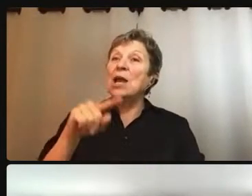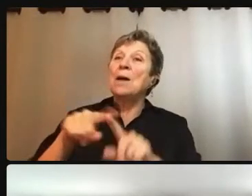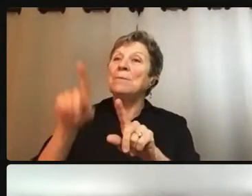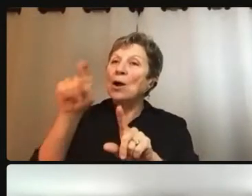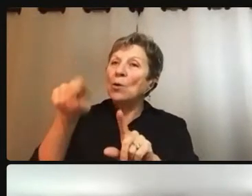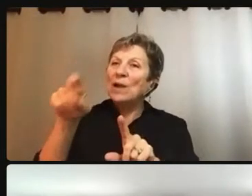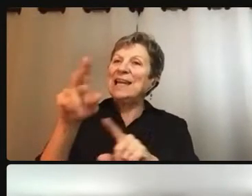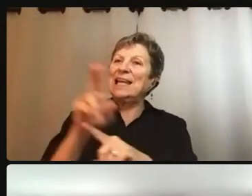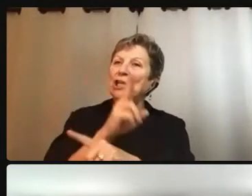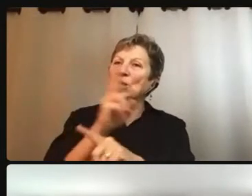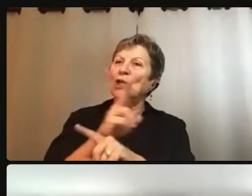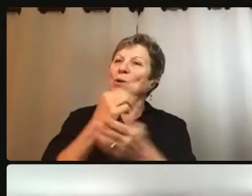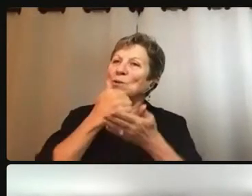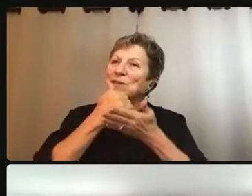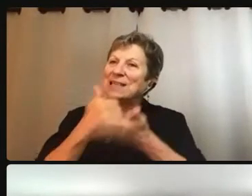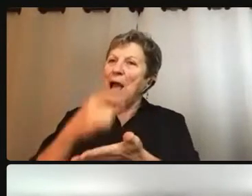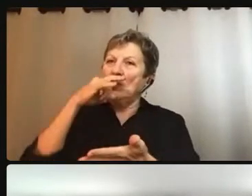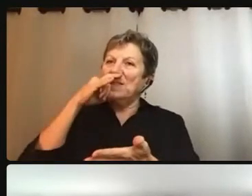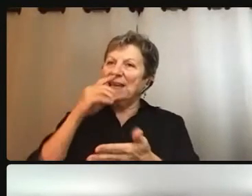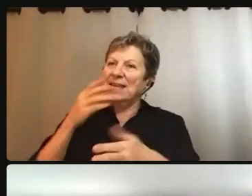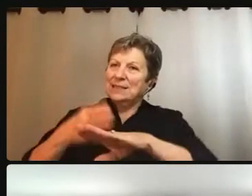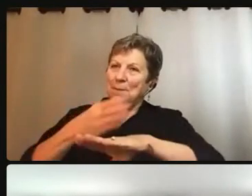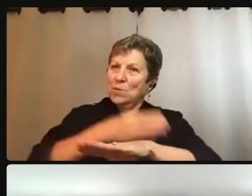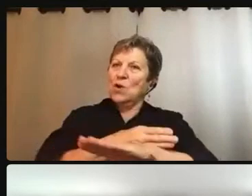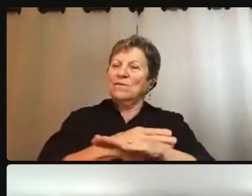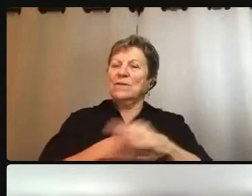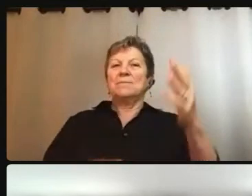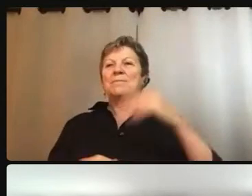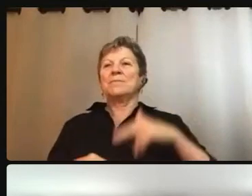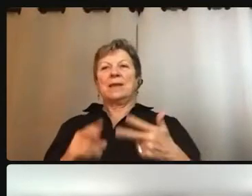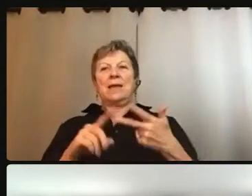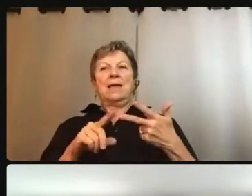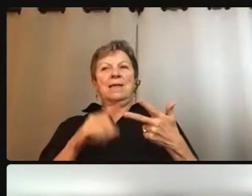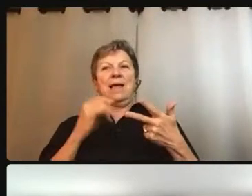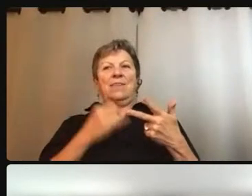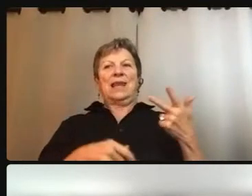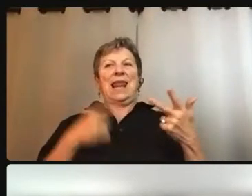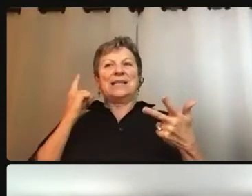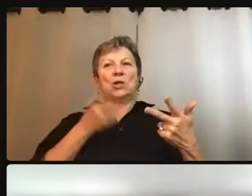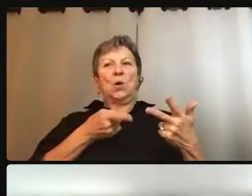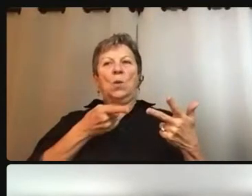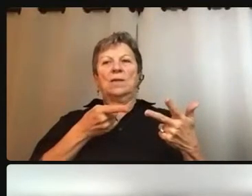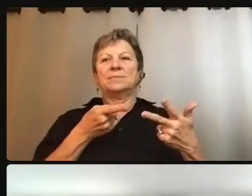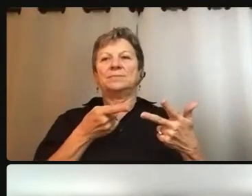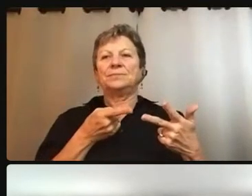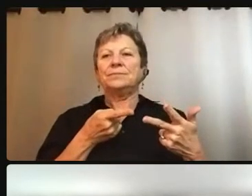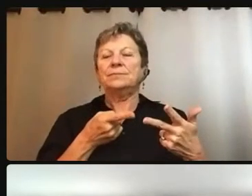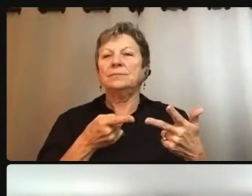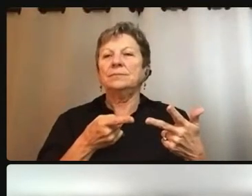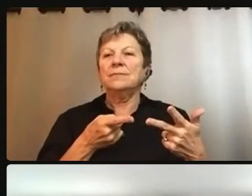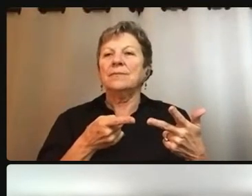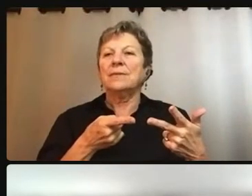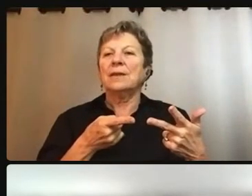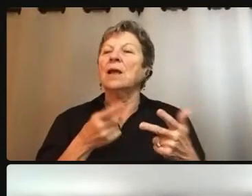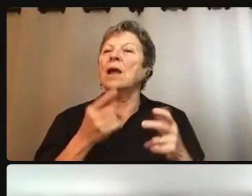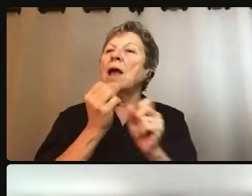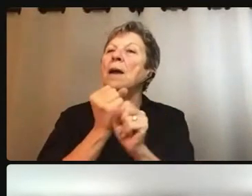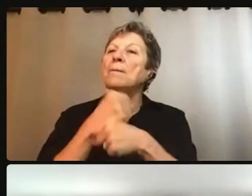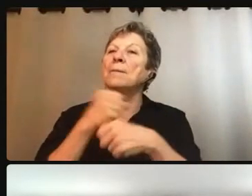SO WE HAVE THE DATA BUT WE GOT TO USE THAT DATA TO ACTUALLY